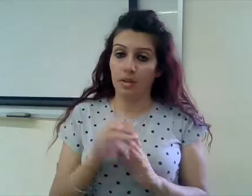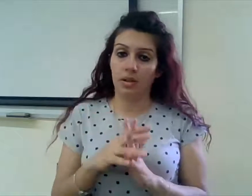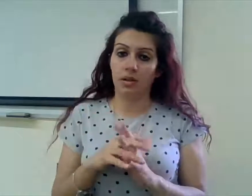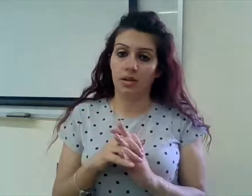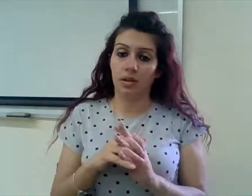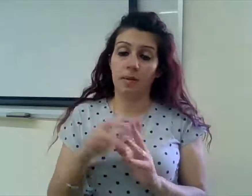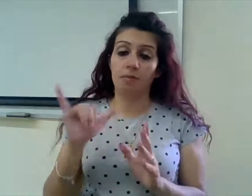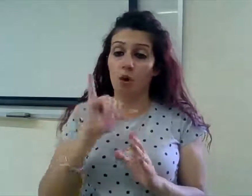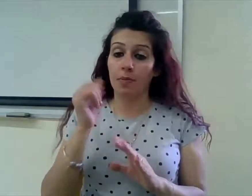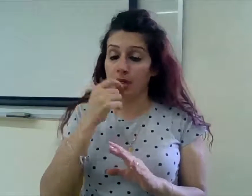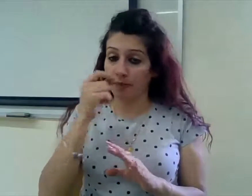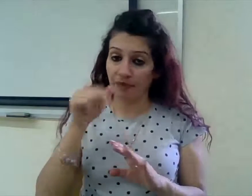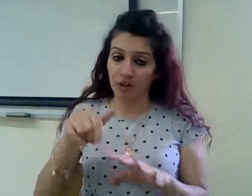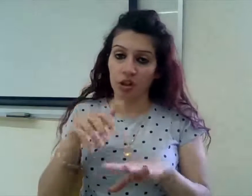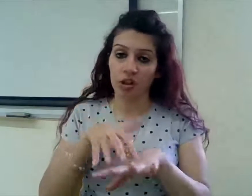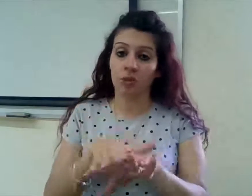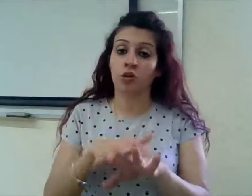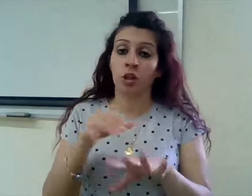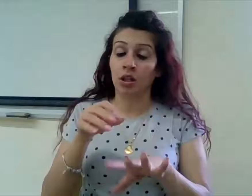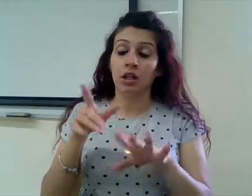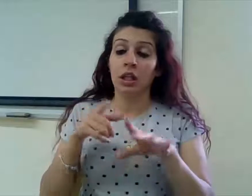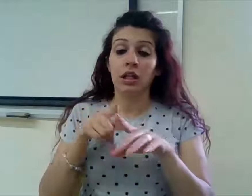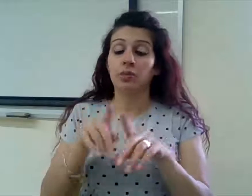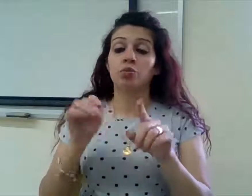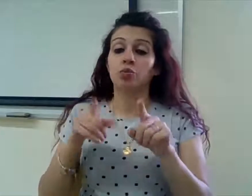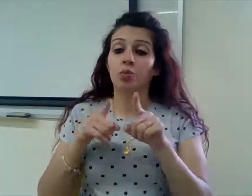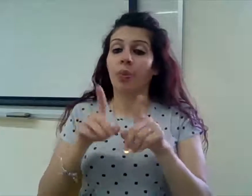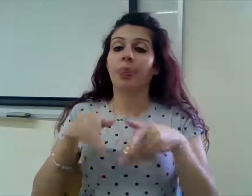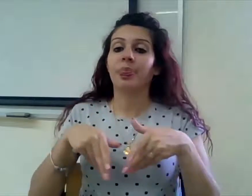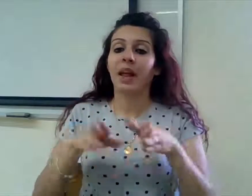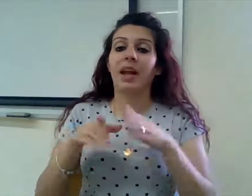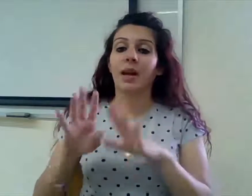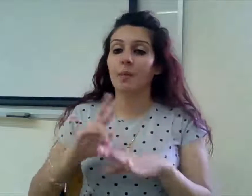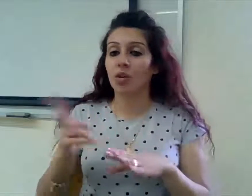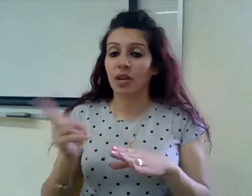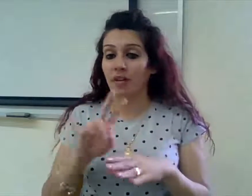available in her in your environment and so I think that's true during kovat it's